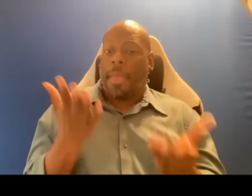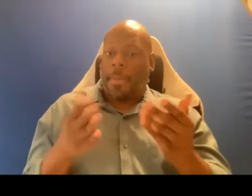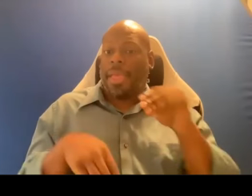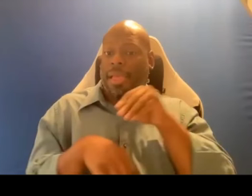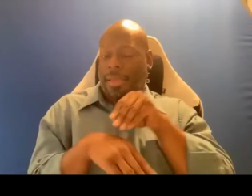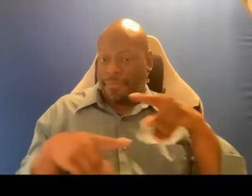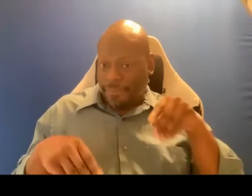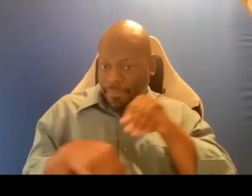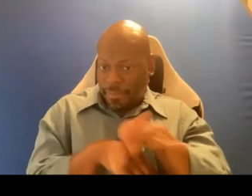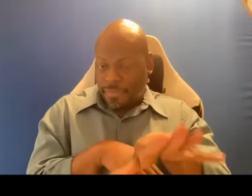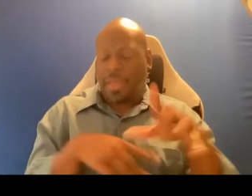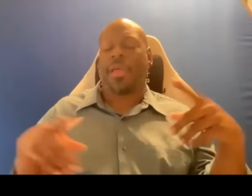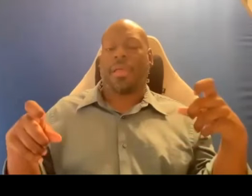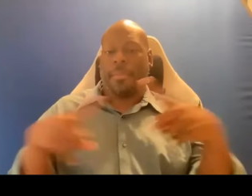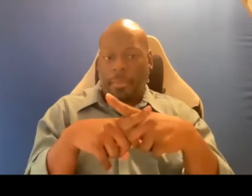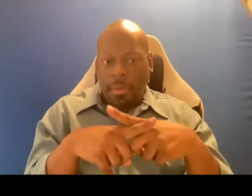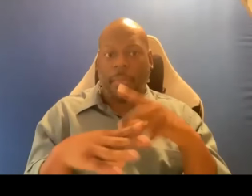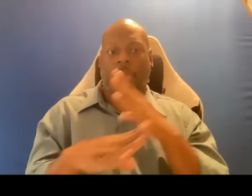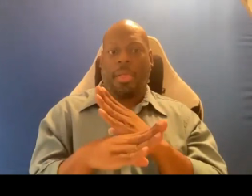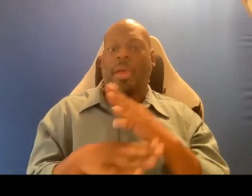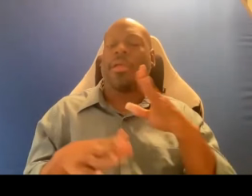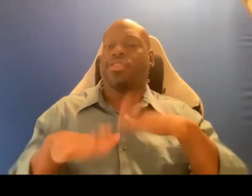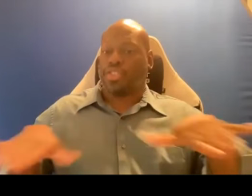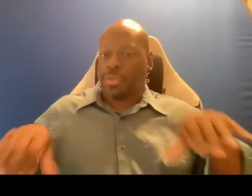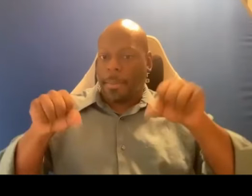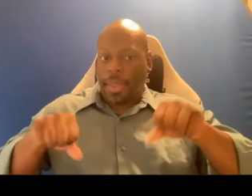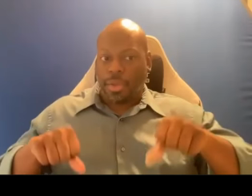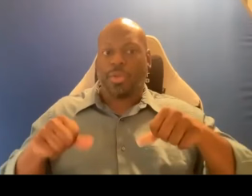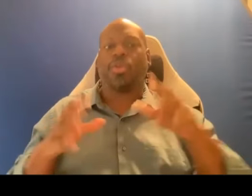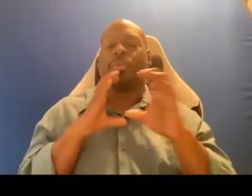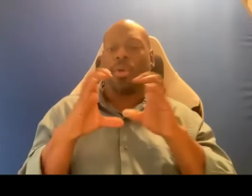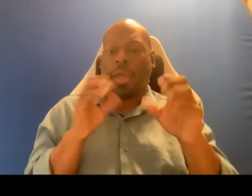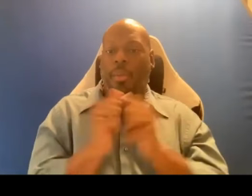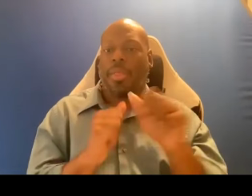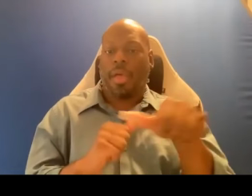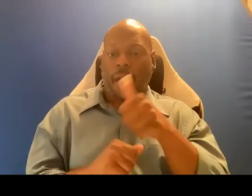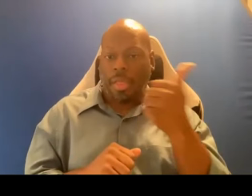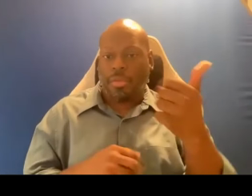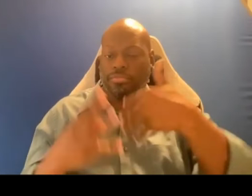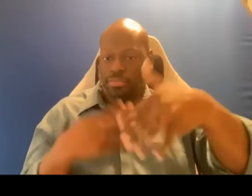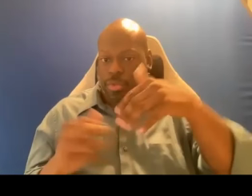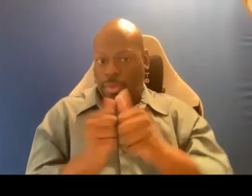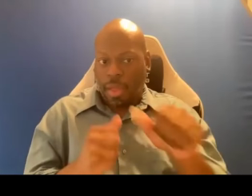access information, and or move about safely and efficiently in familiar and unfamiliar settings.